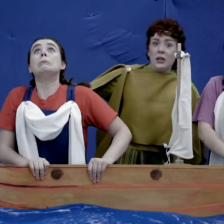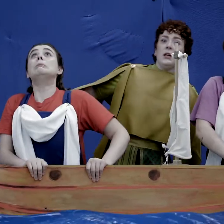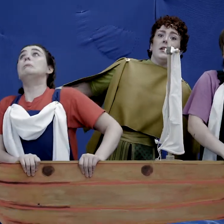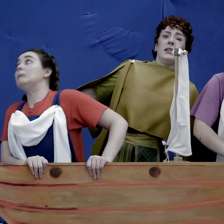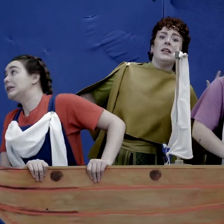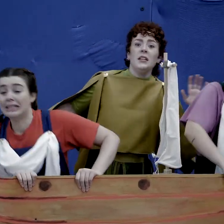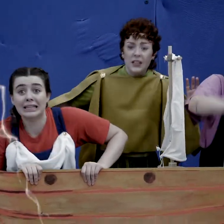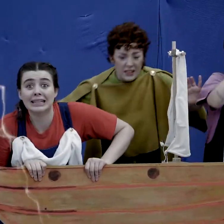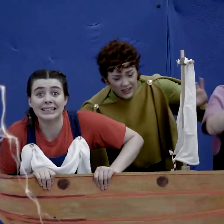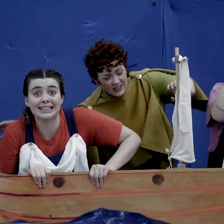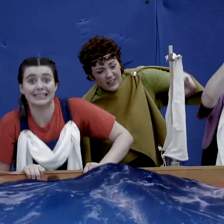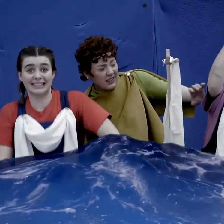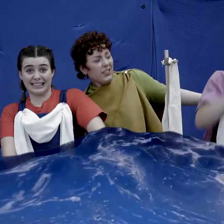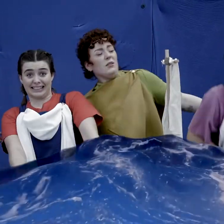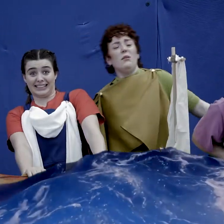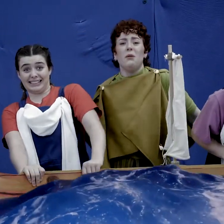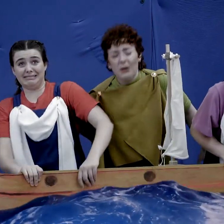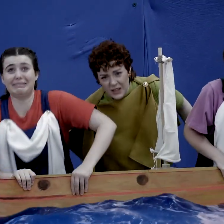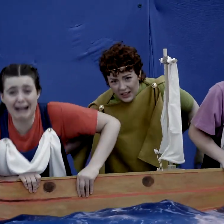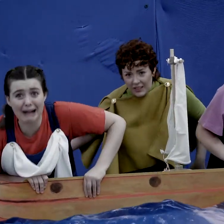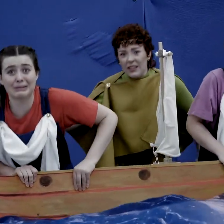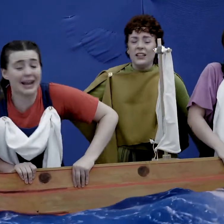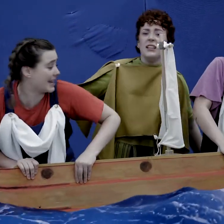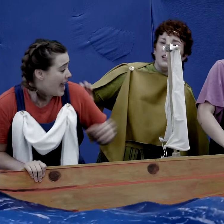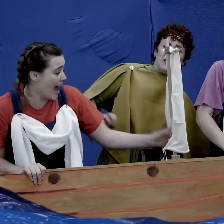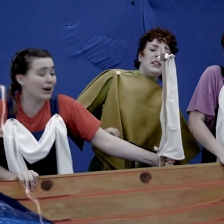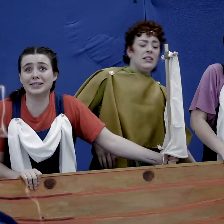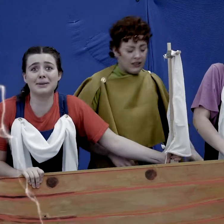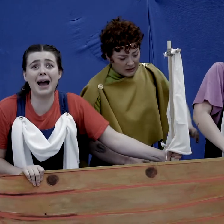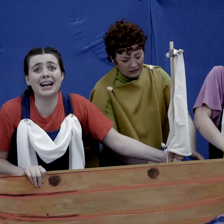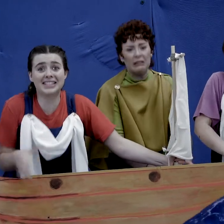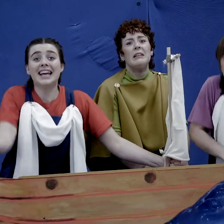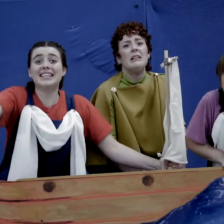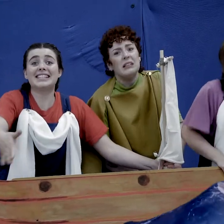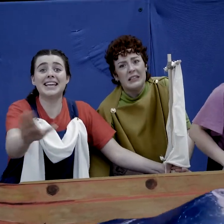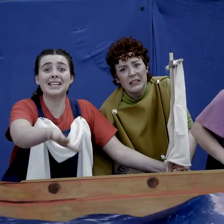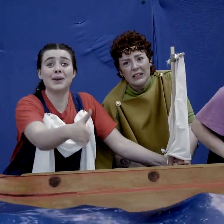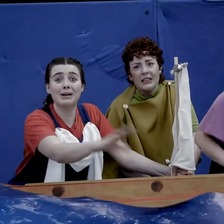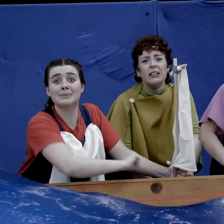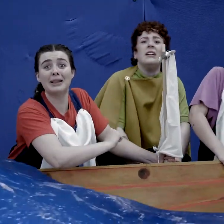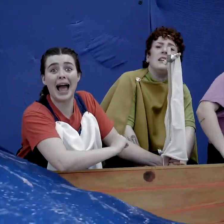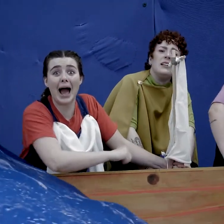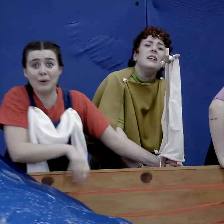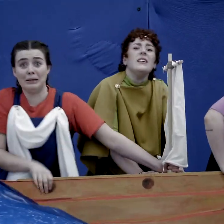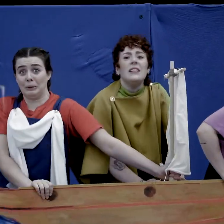In fact, we’re in the middle of a storm right now. Ohhh quick! Hang on to the mast, the seas we must plough.